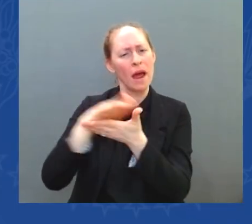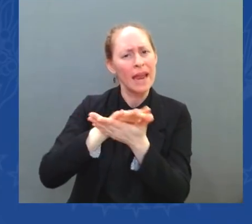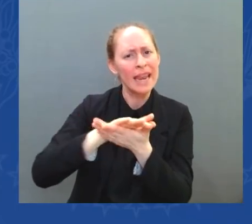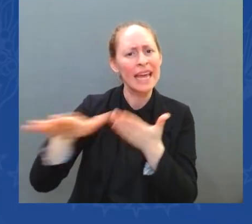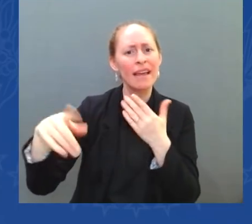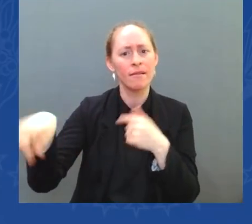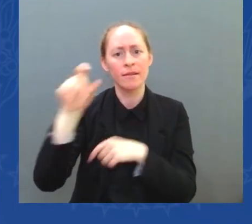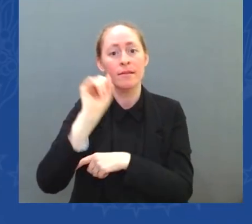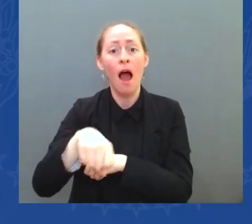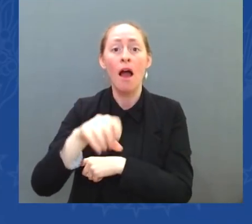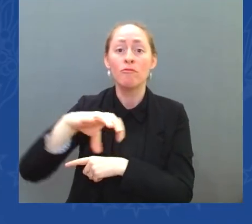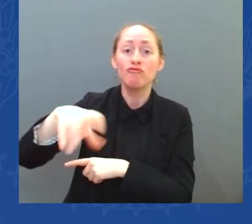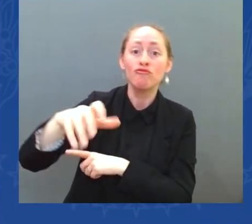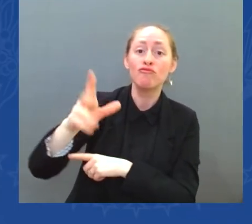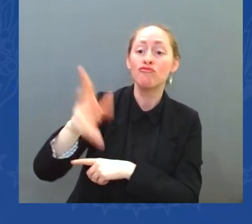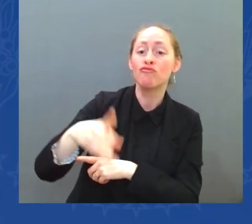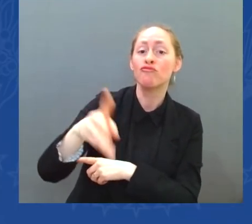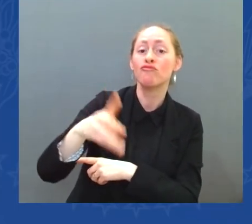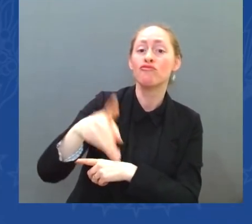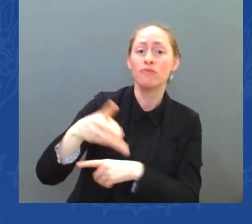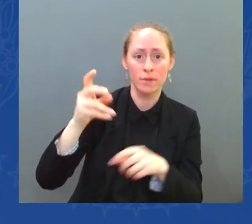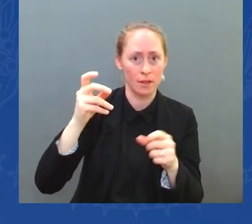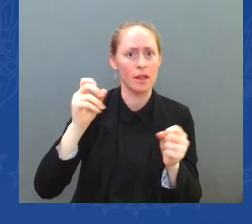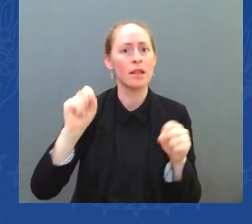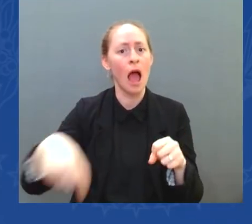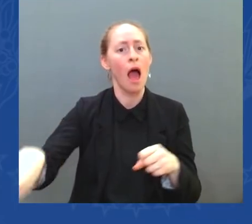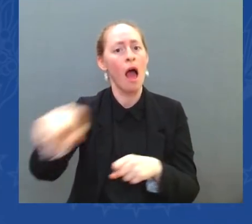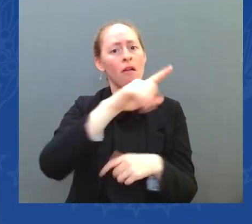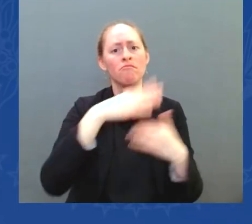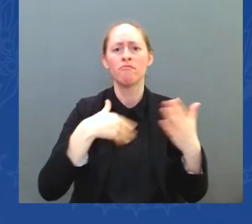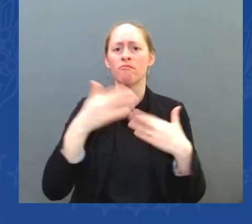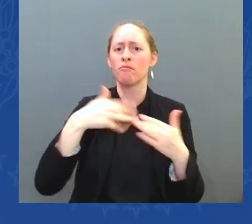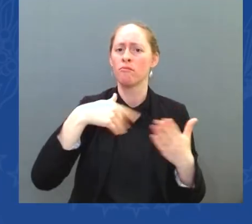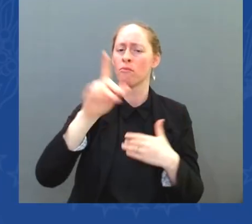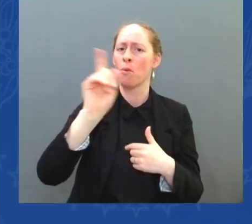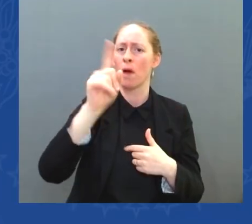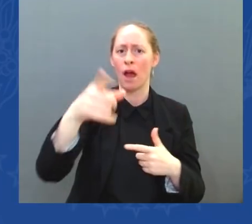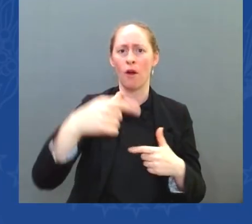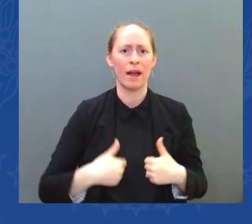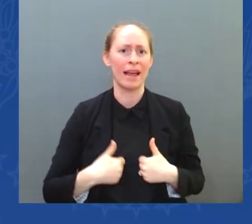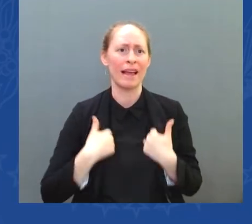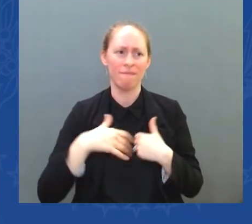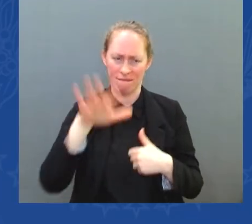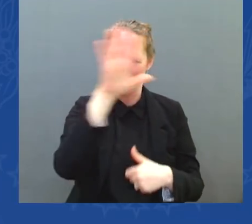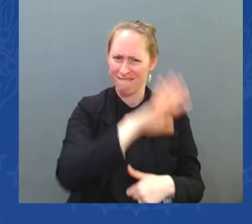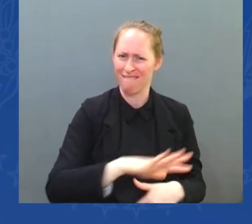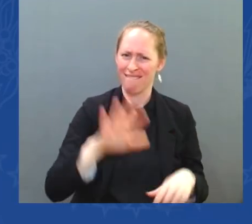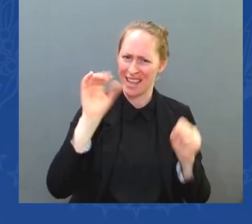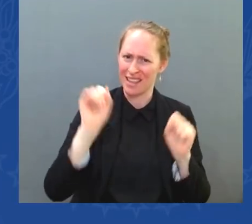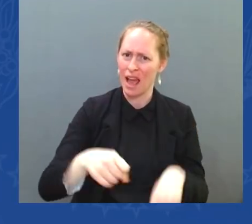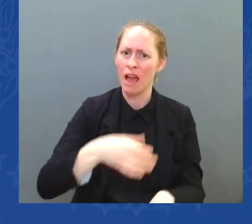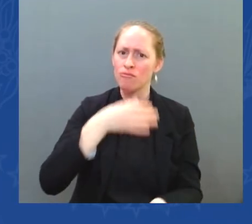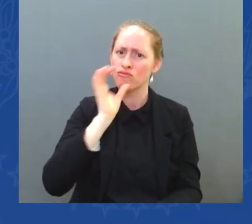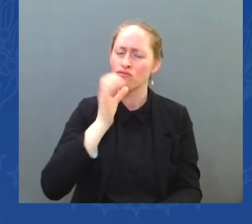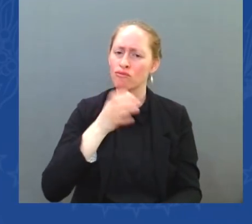It matters. It matters to their health. It matters to their convenience. It matters across the board. We're investing in ports and waterways,